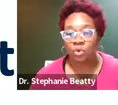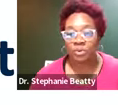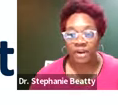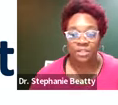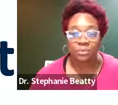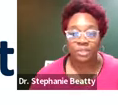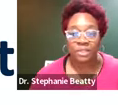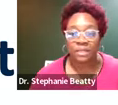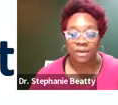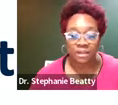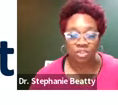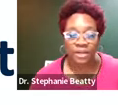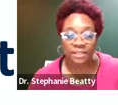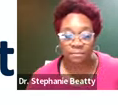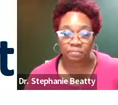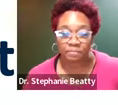and we'll provide you with the email address.